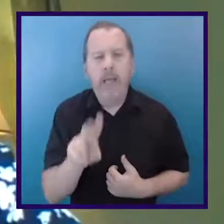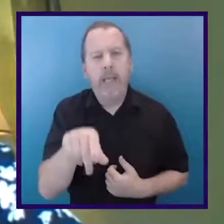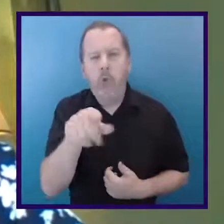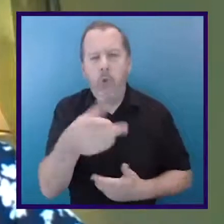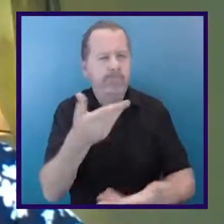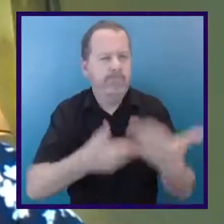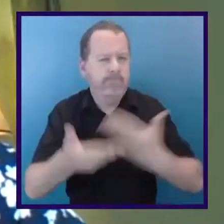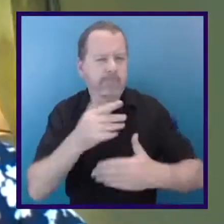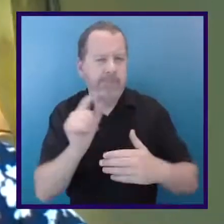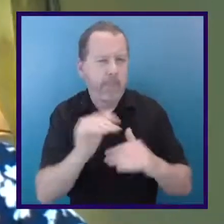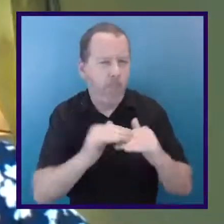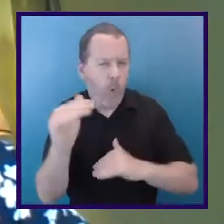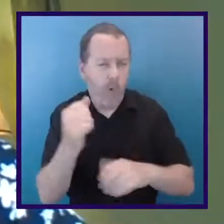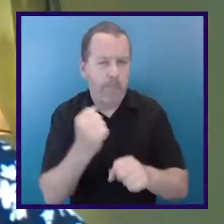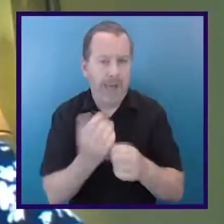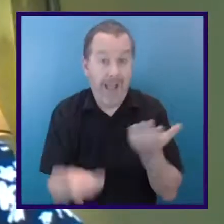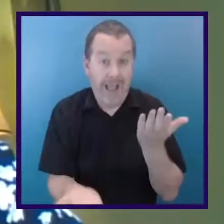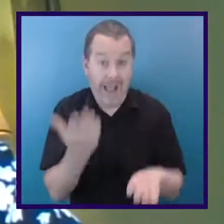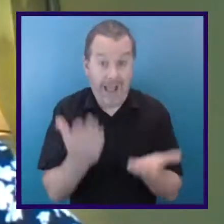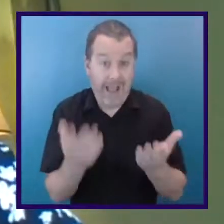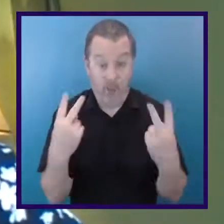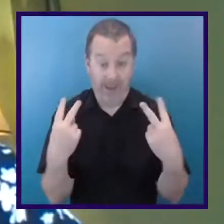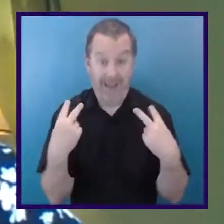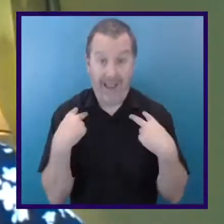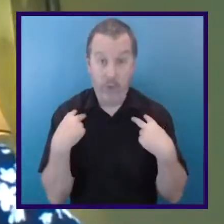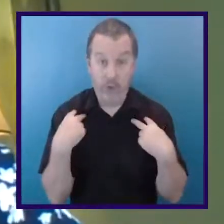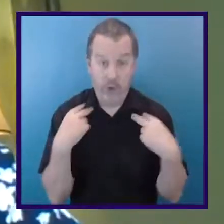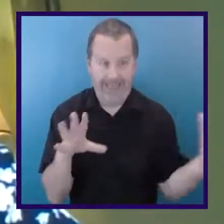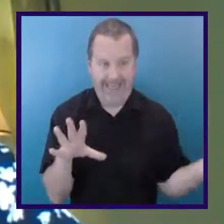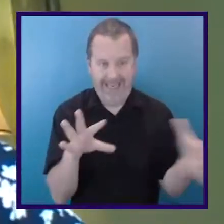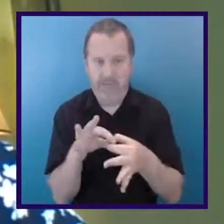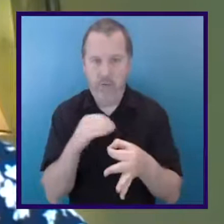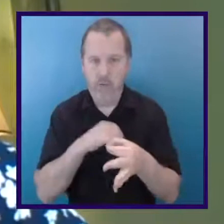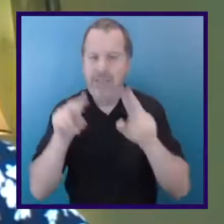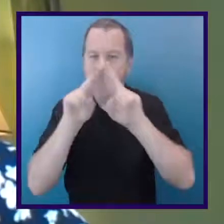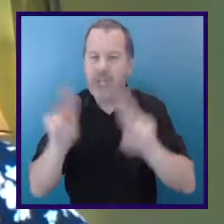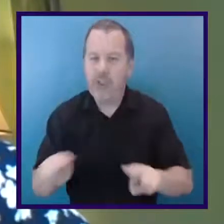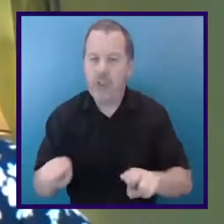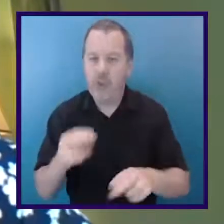Can you say a little bit more about how languages are brought in to your international school links?